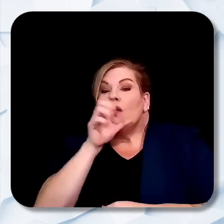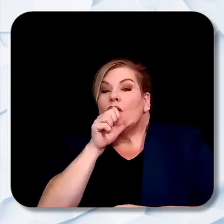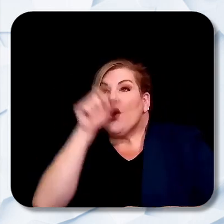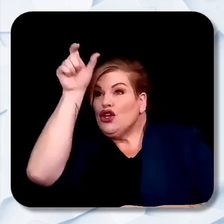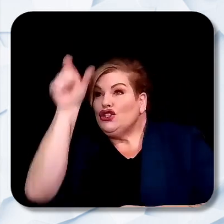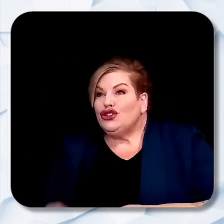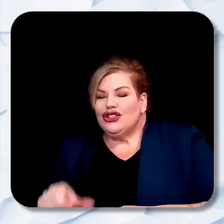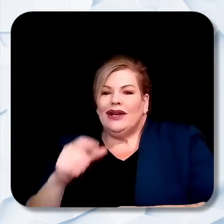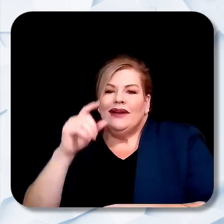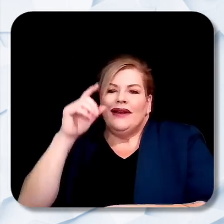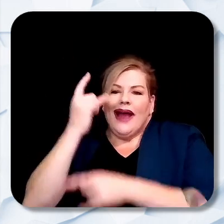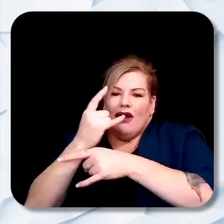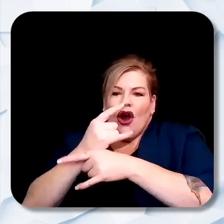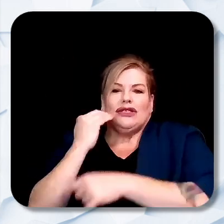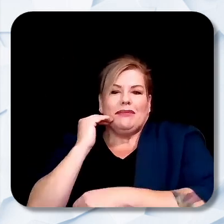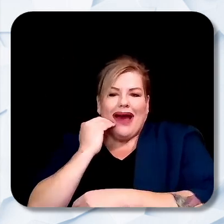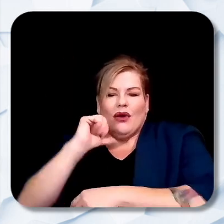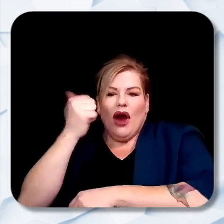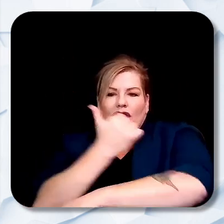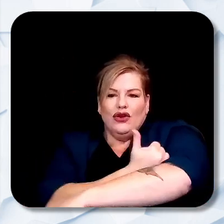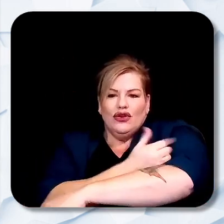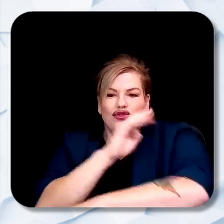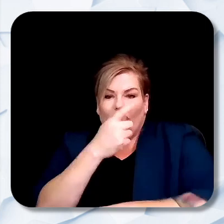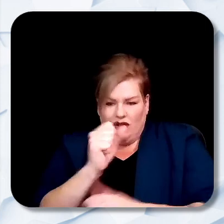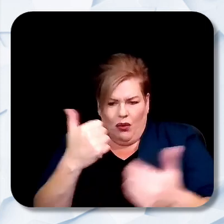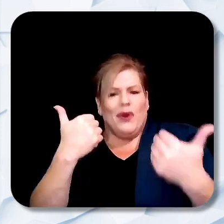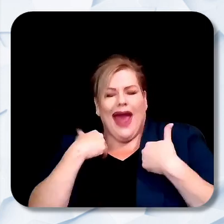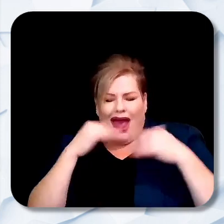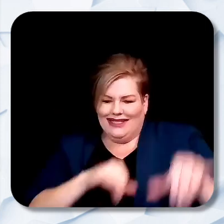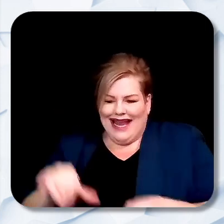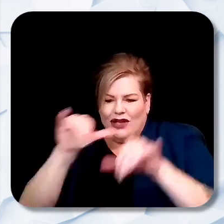Other drugs We do have standards that tell teachers what to teach in kindergarten in grade,